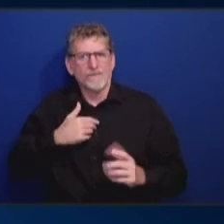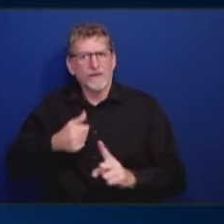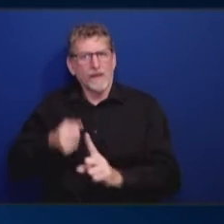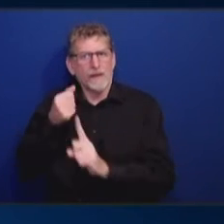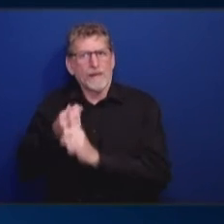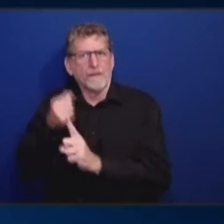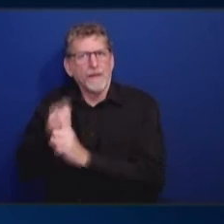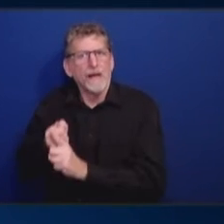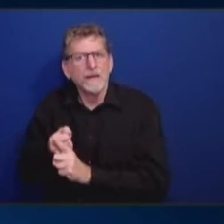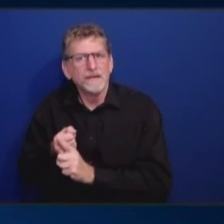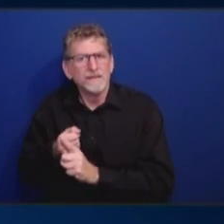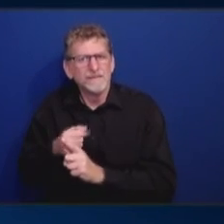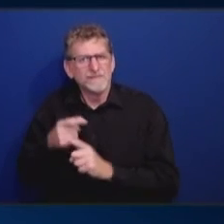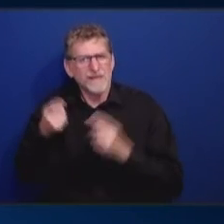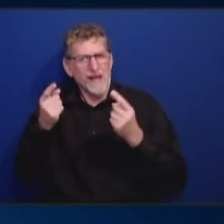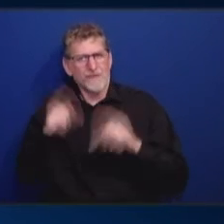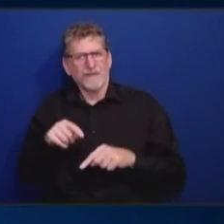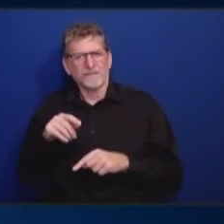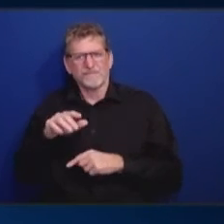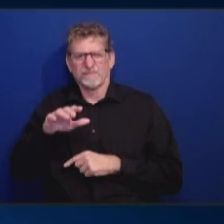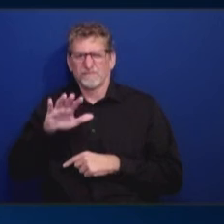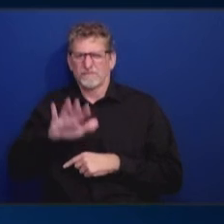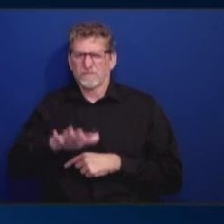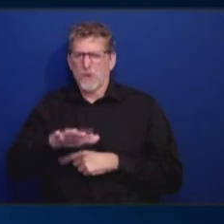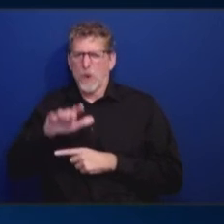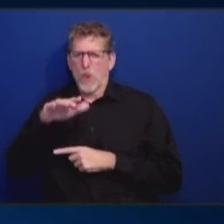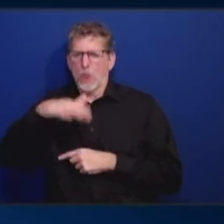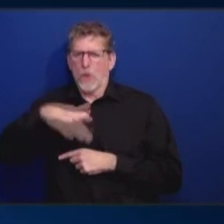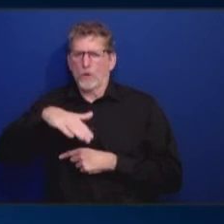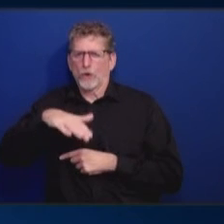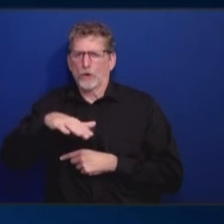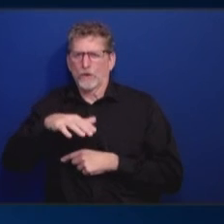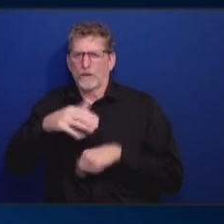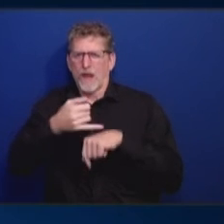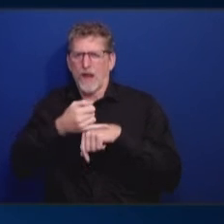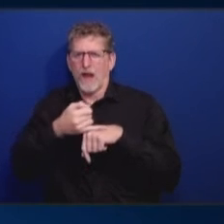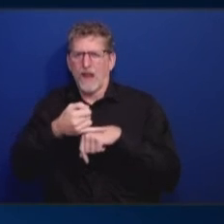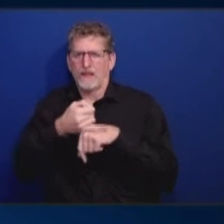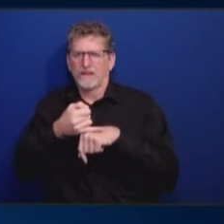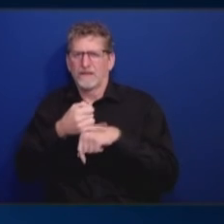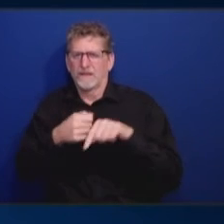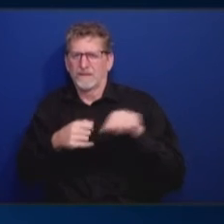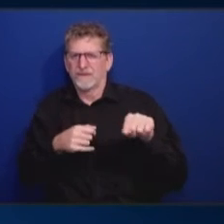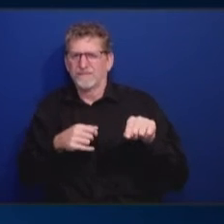which is where, you know, a lot of the populations we're talking about now either are living